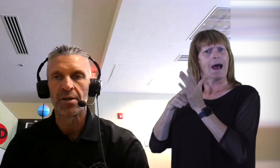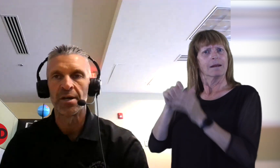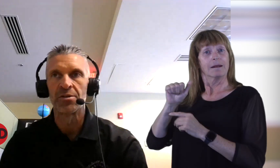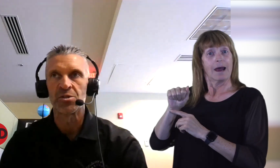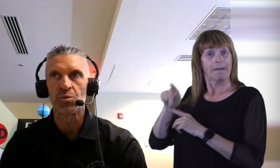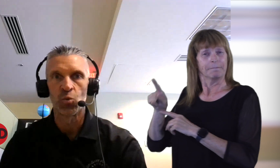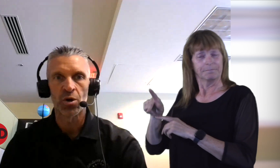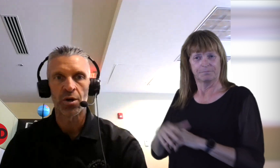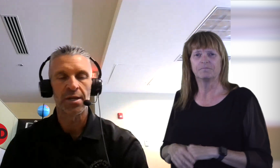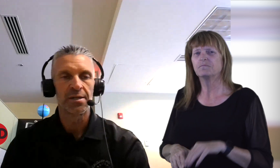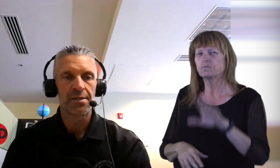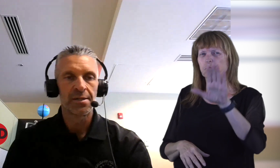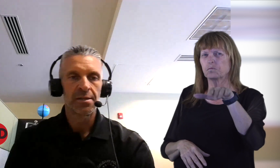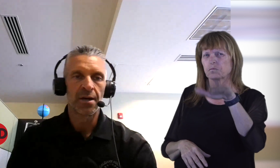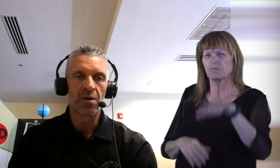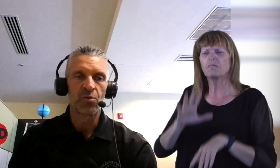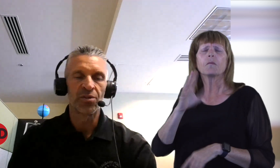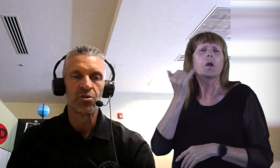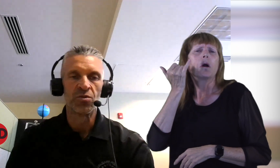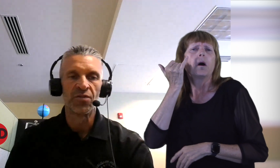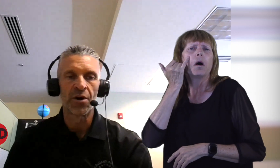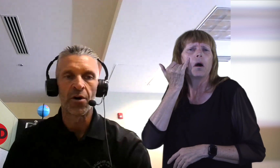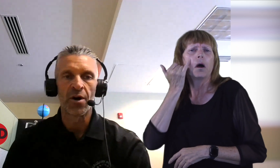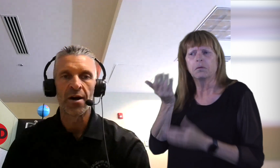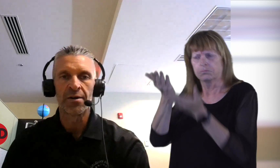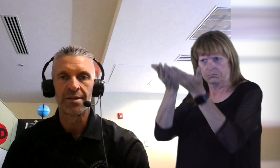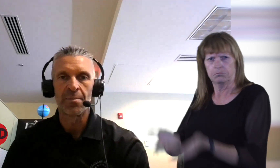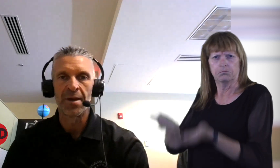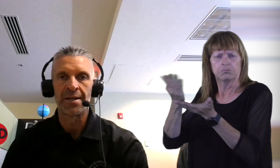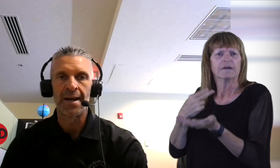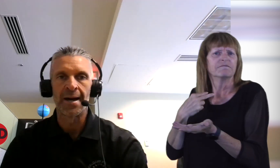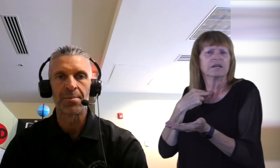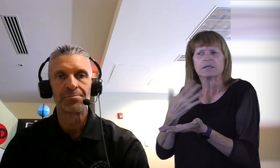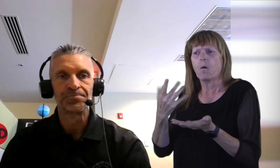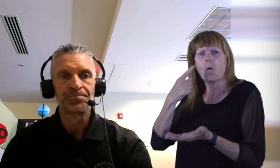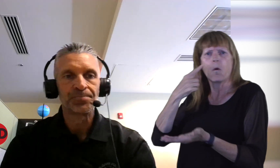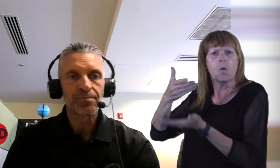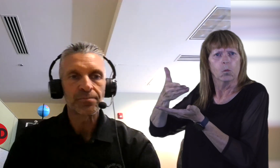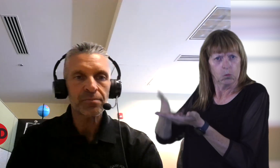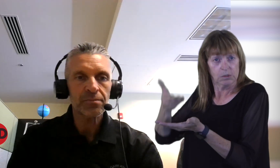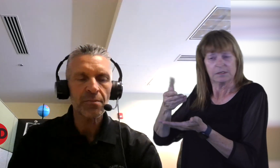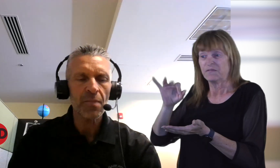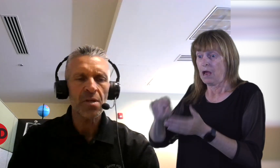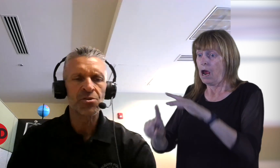an example on how this would work with the new VRI on Demand app.